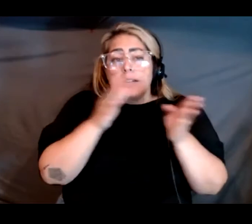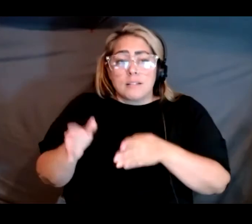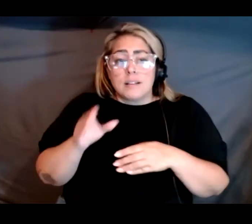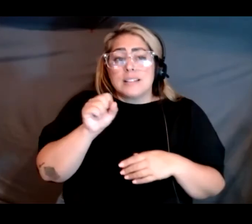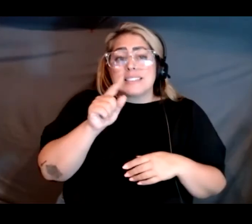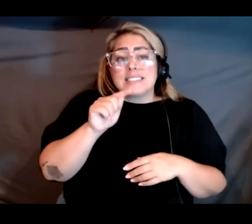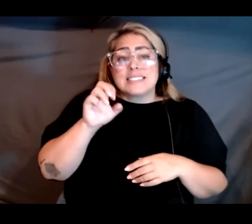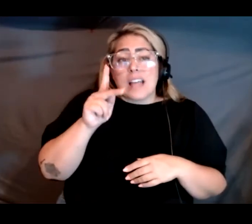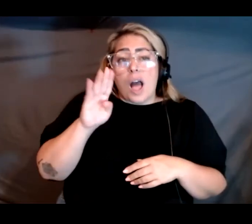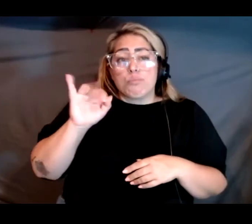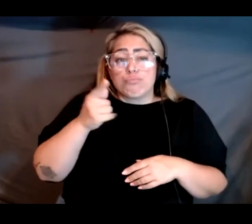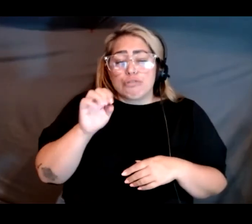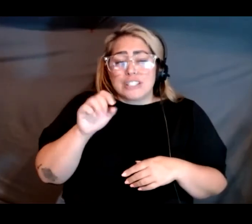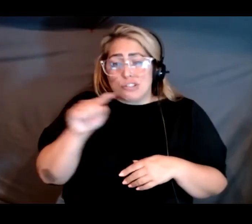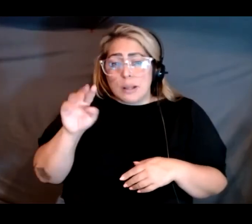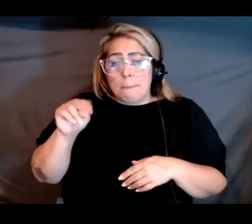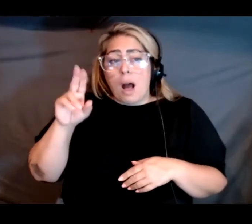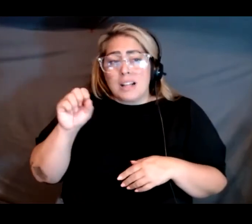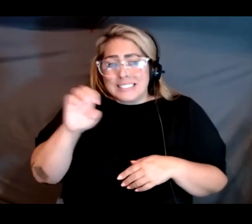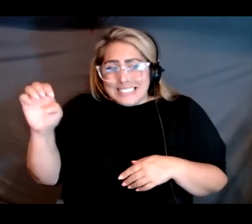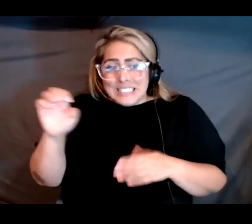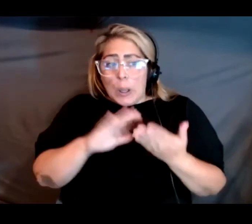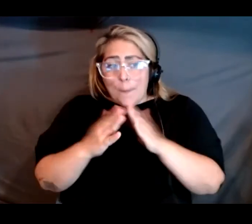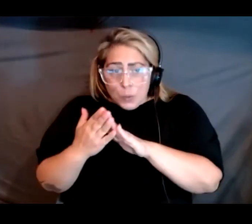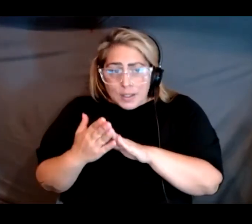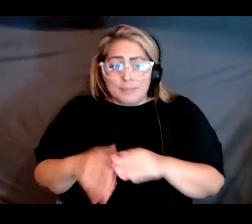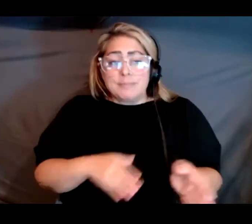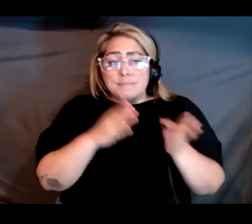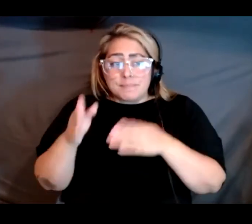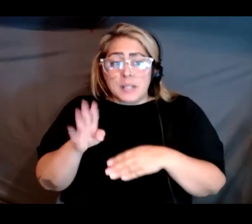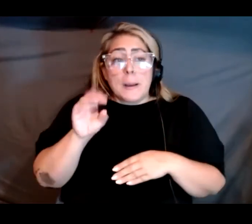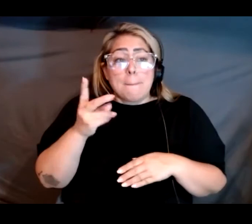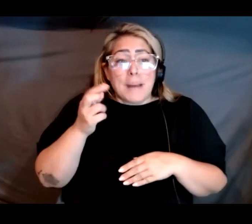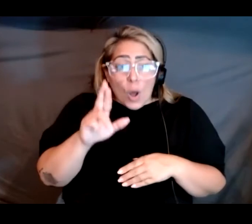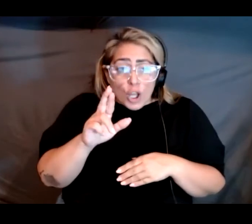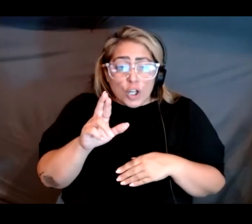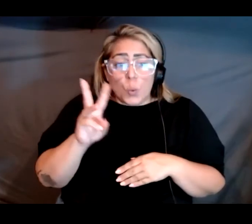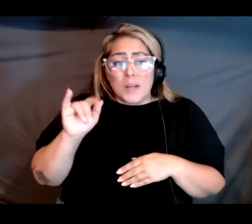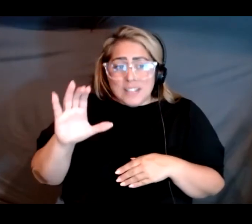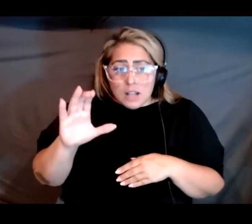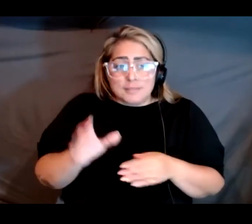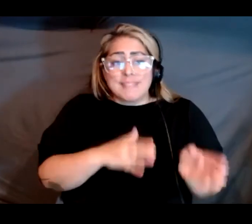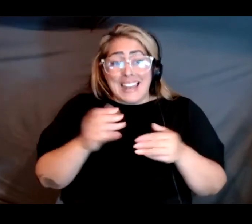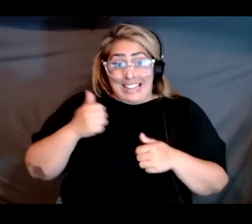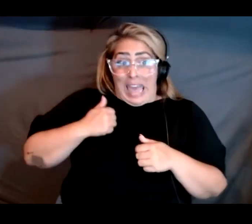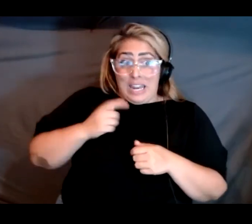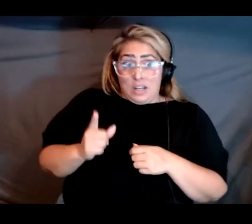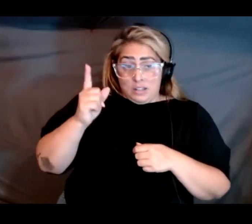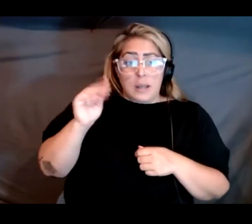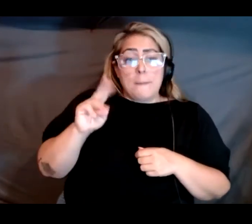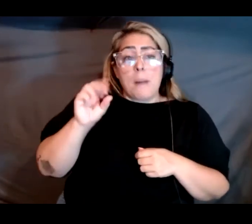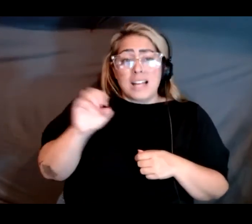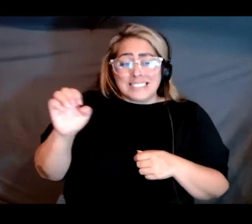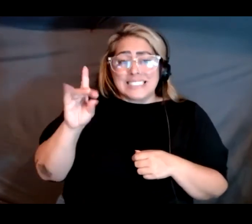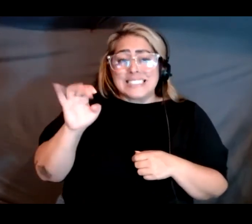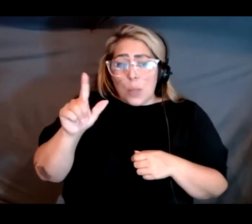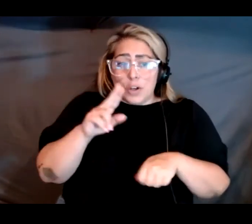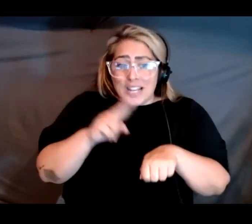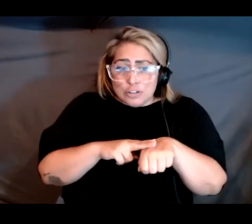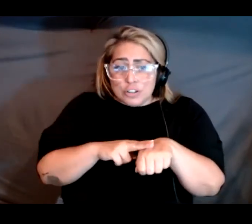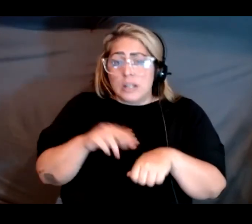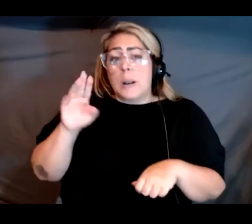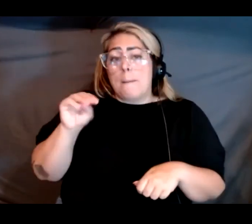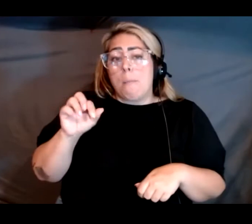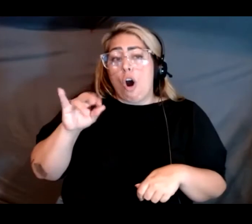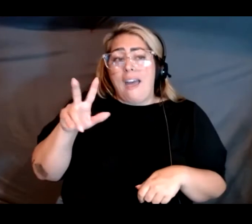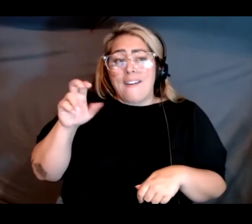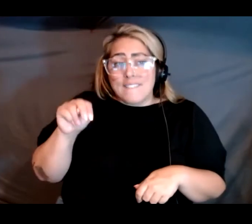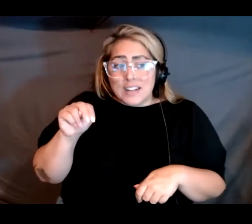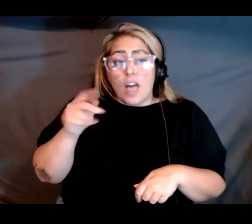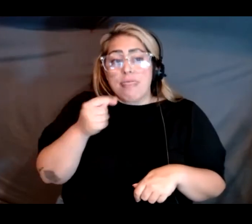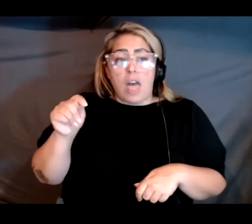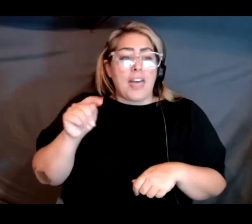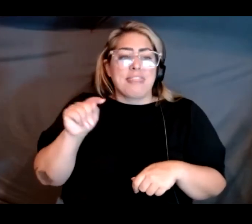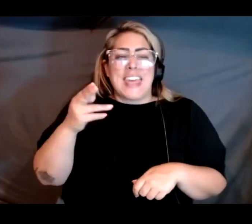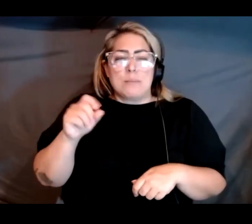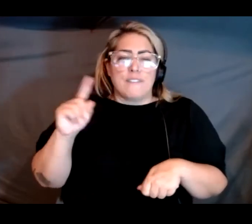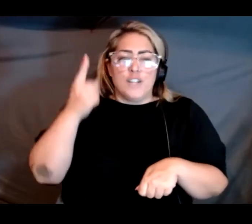and in Canada: Munsee-Delaware Nation; Moravian of the Thames First Nation, Delaware of Six Nations.